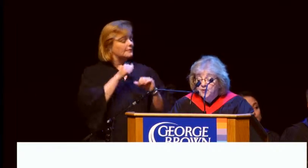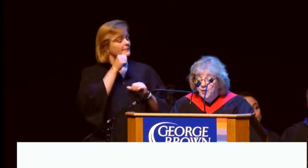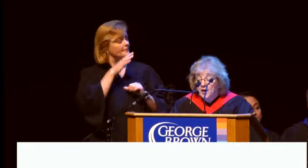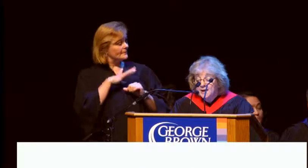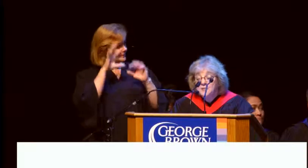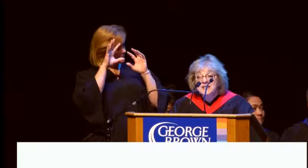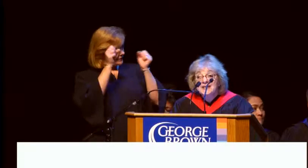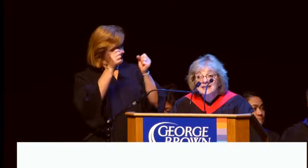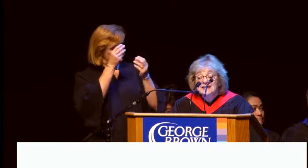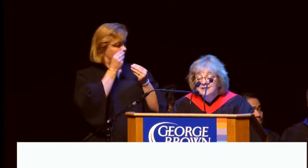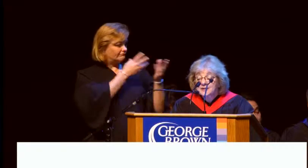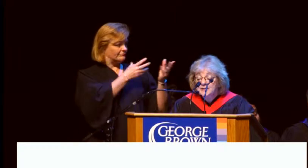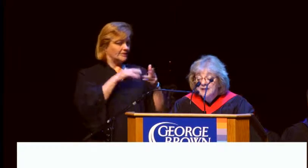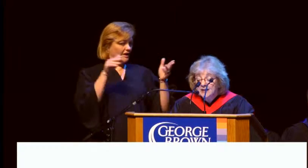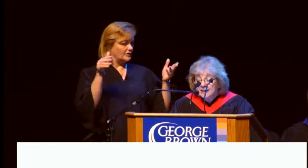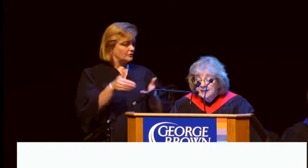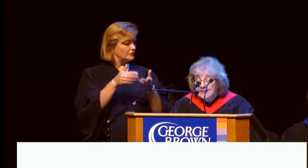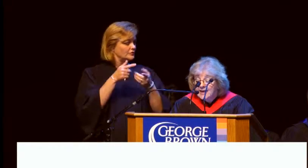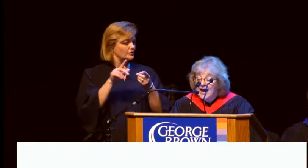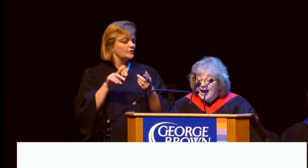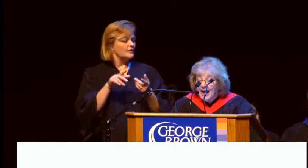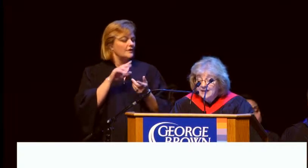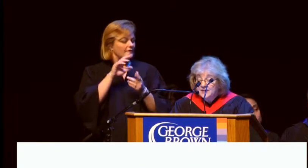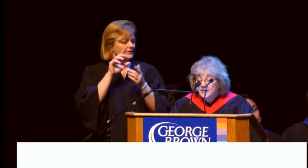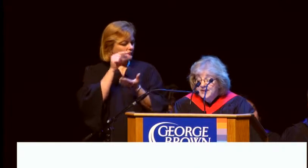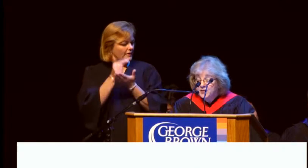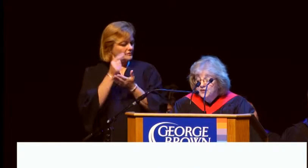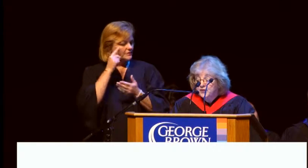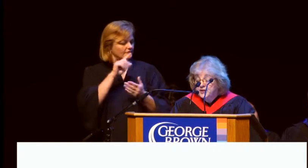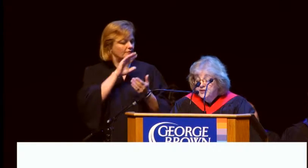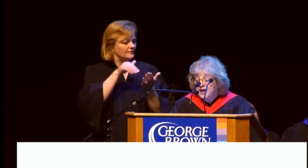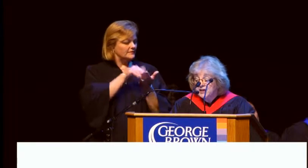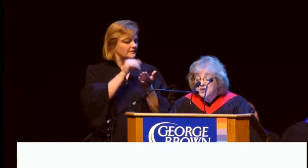FOR HOSPITALITY AND CULINARY ARTS AND THE CENTRE FOR INTERNATIONAL